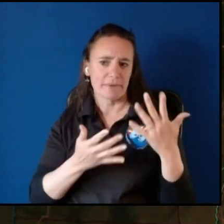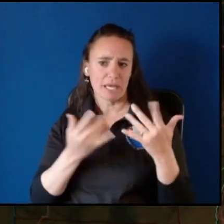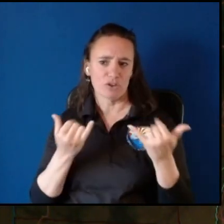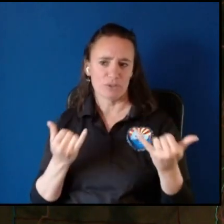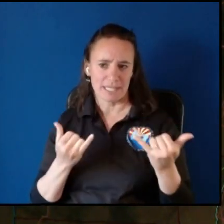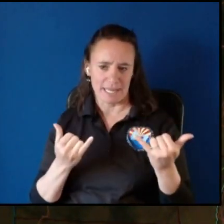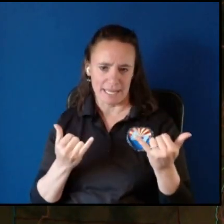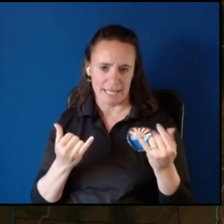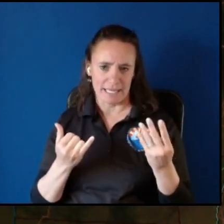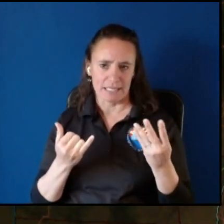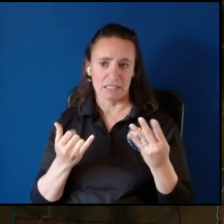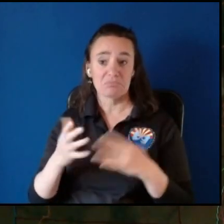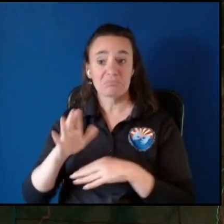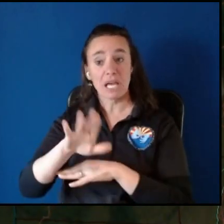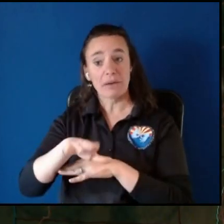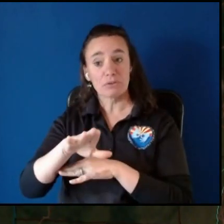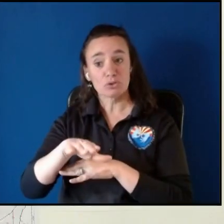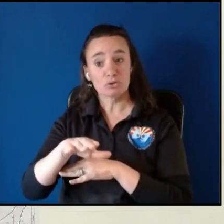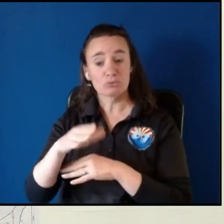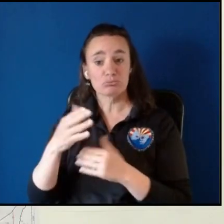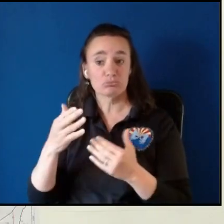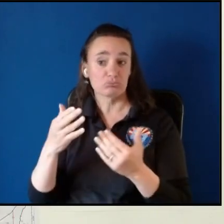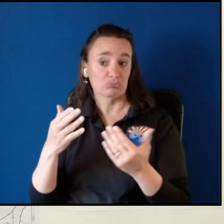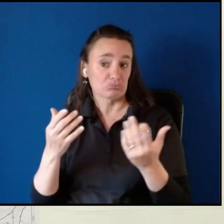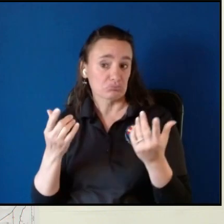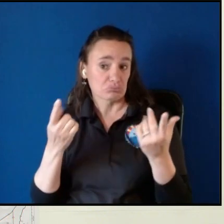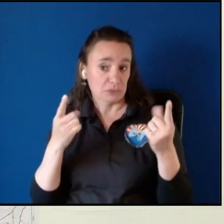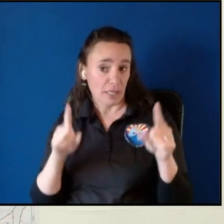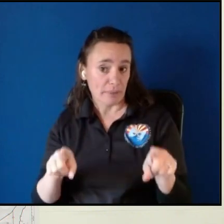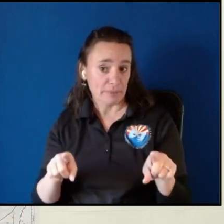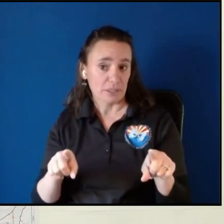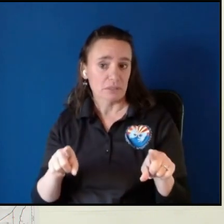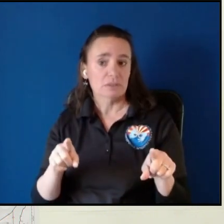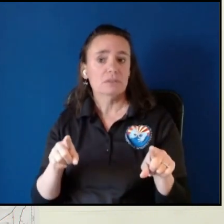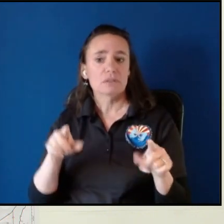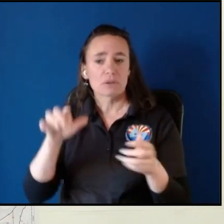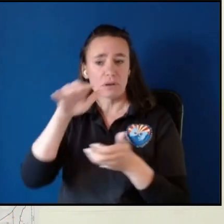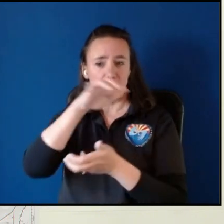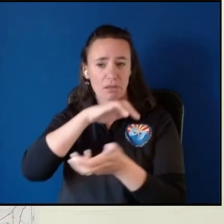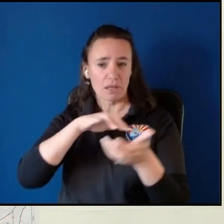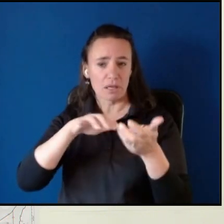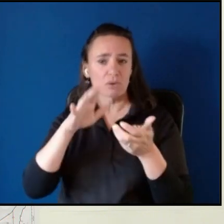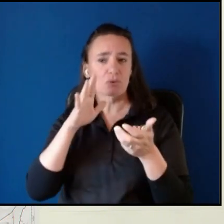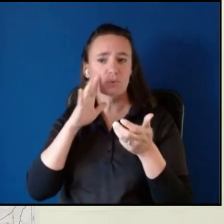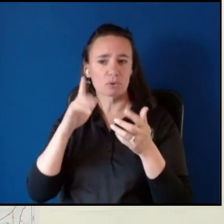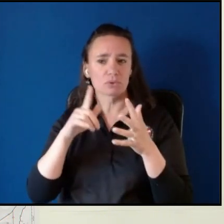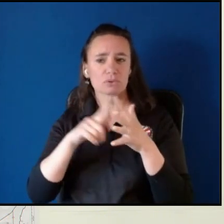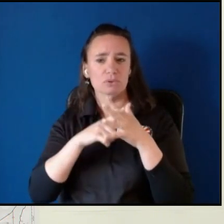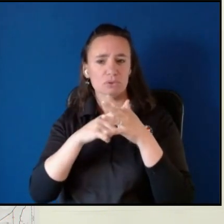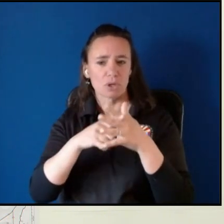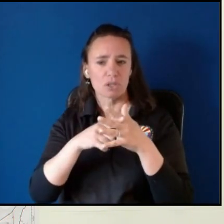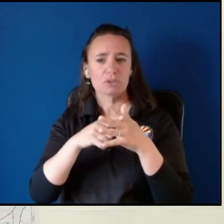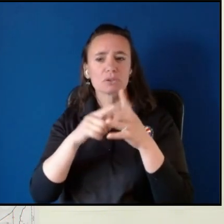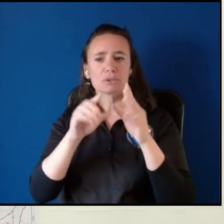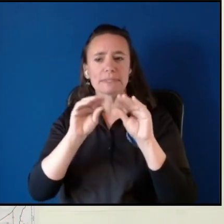What we expect to happen is these low clouds will start to break up. We'll start to see some sunshine.